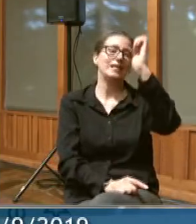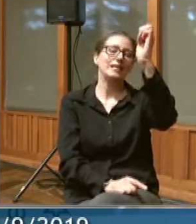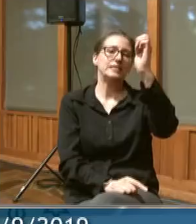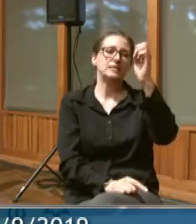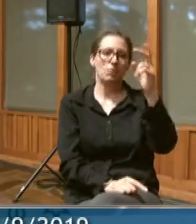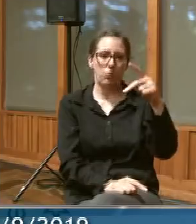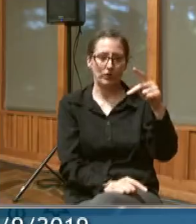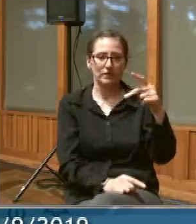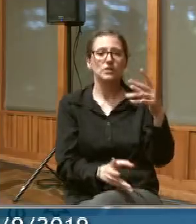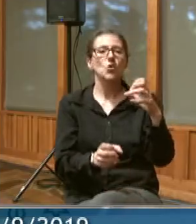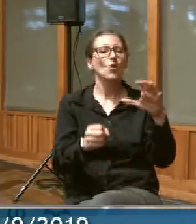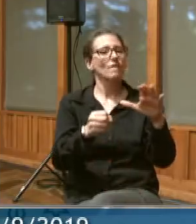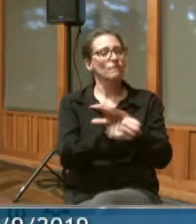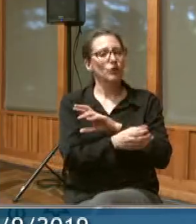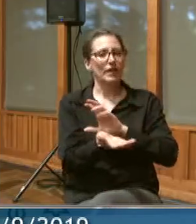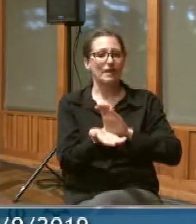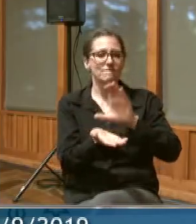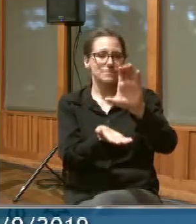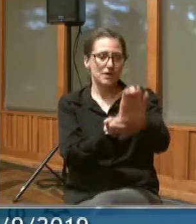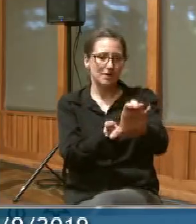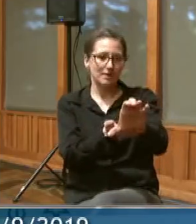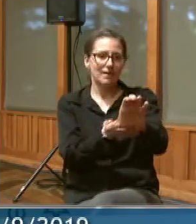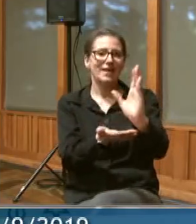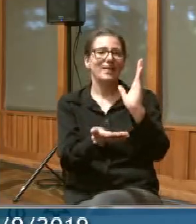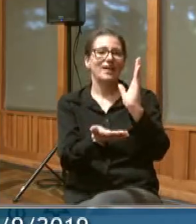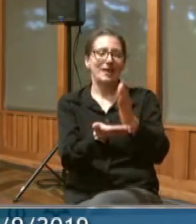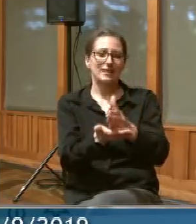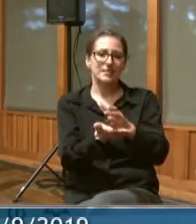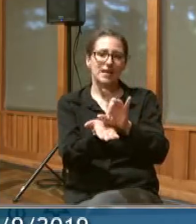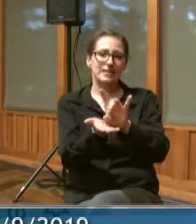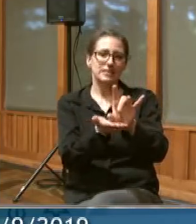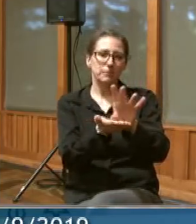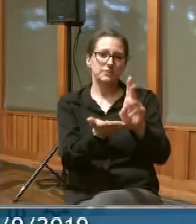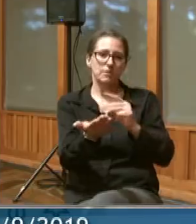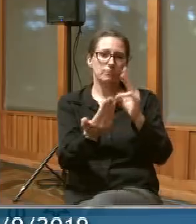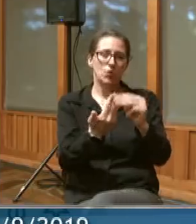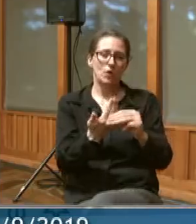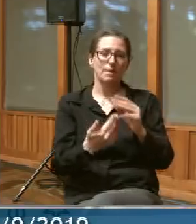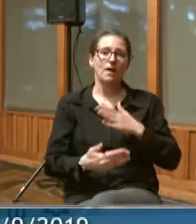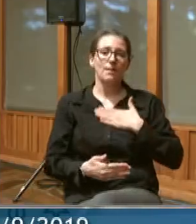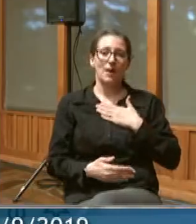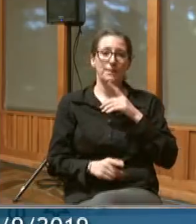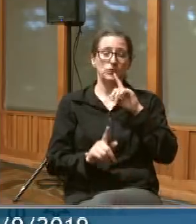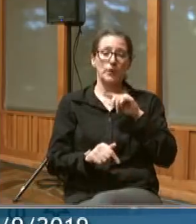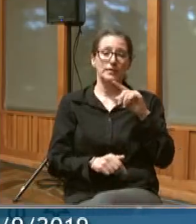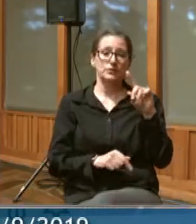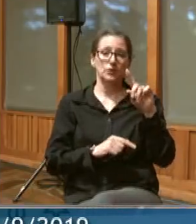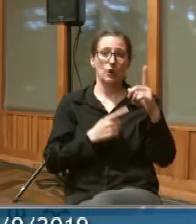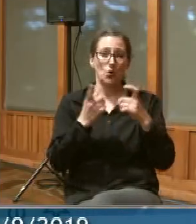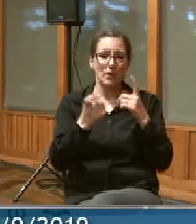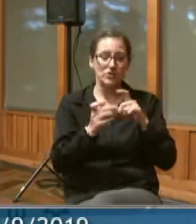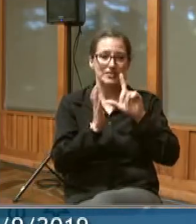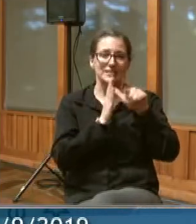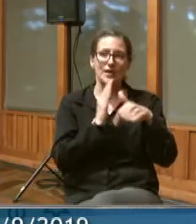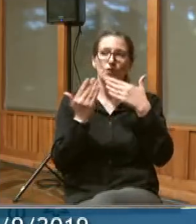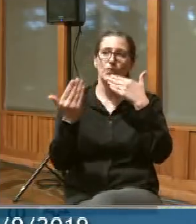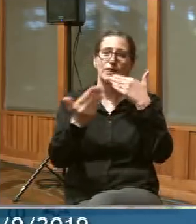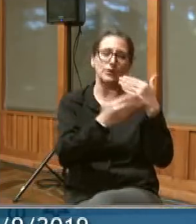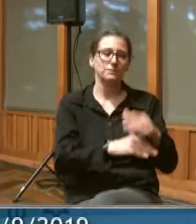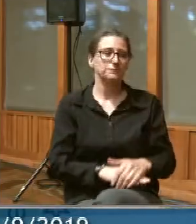MAKE SURE THAT WE ARE BEING INTENTIONAL ABOUT NOT DISPLACING ANYONE IN EAST PORTLAND. I WANT TO FULLY FUND THE ANTI-DISPLACEMENT PROGRAM.